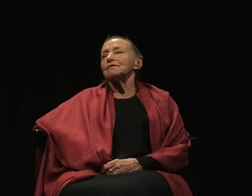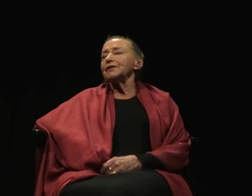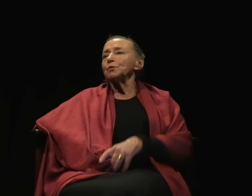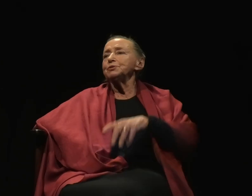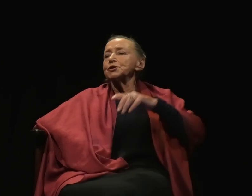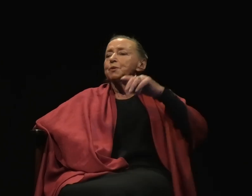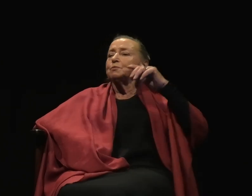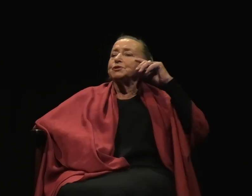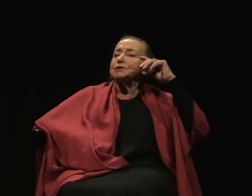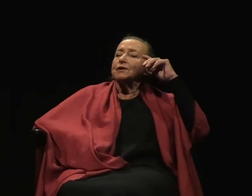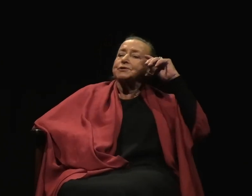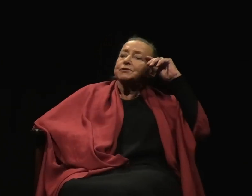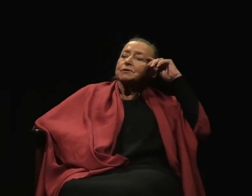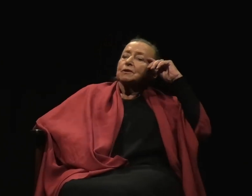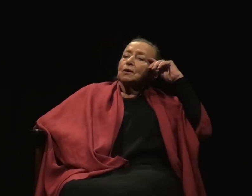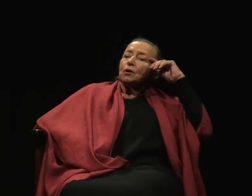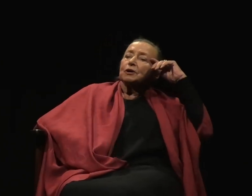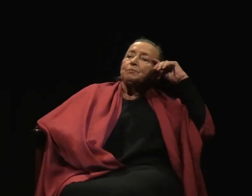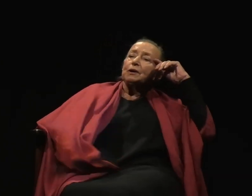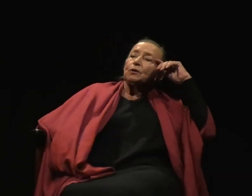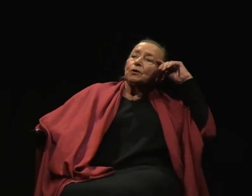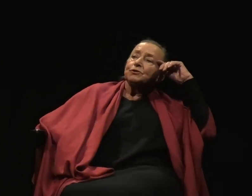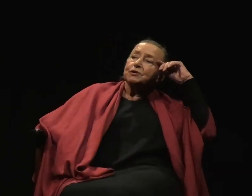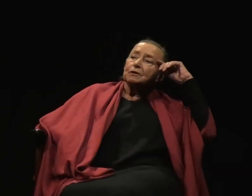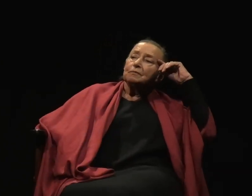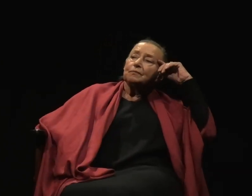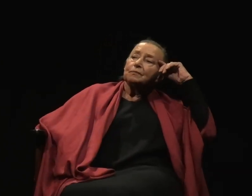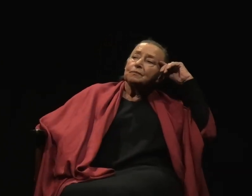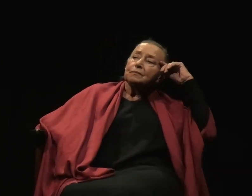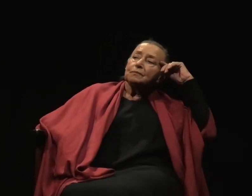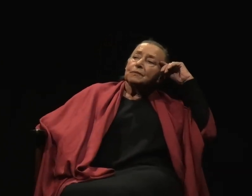The young Count's future should be thought of too.